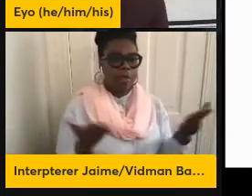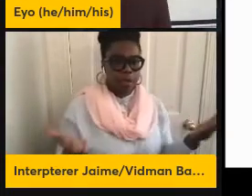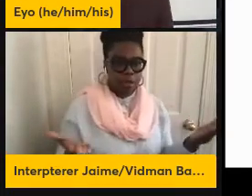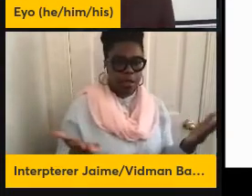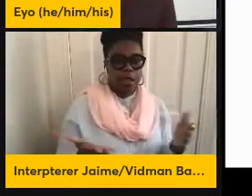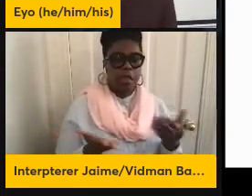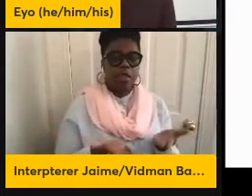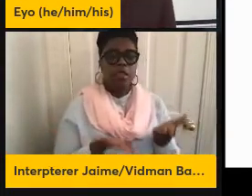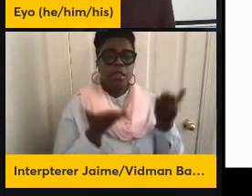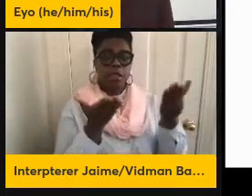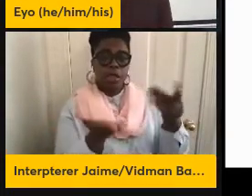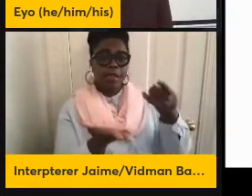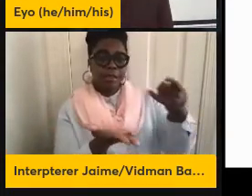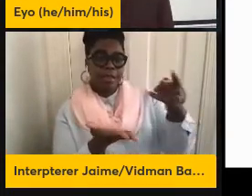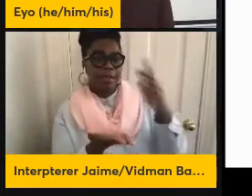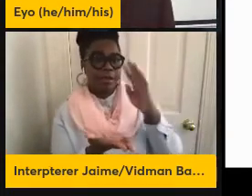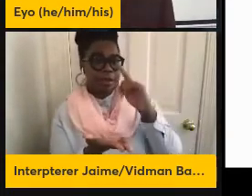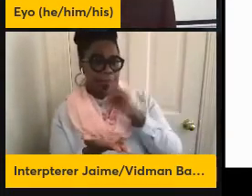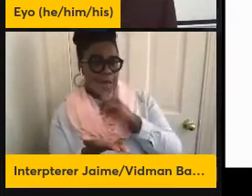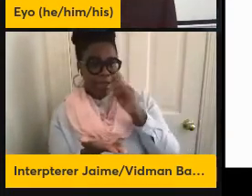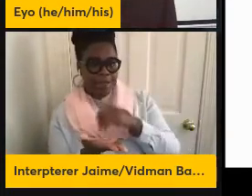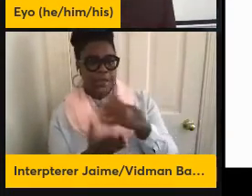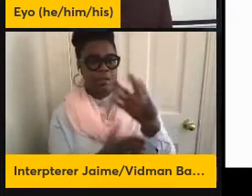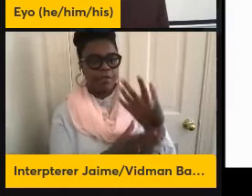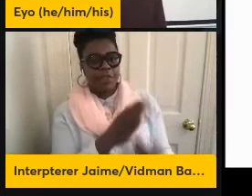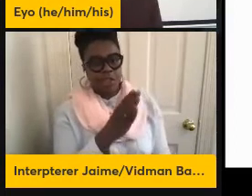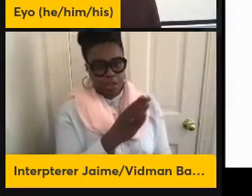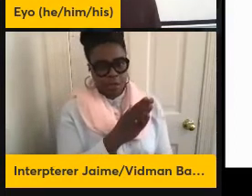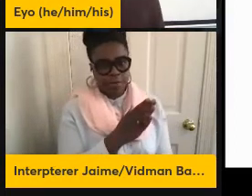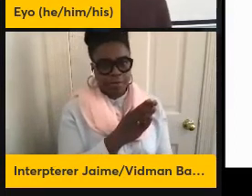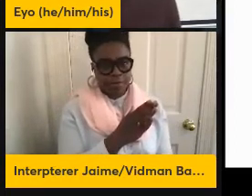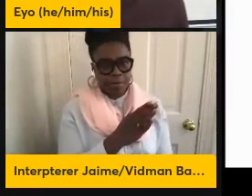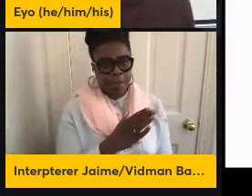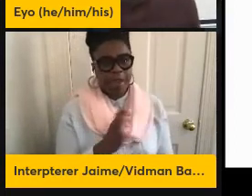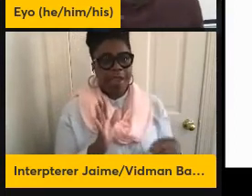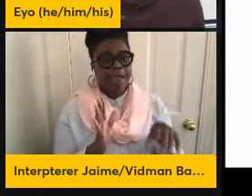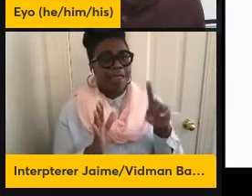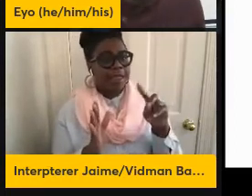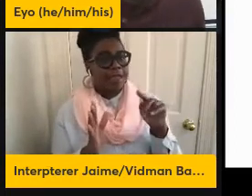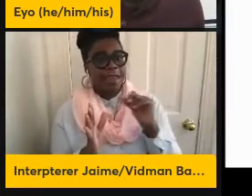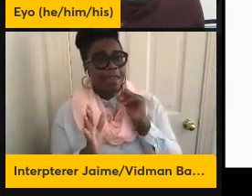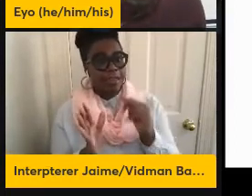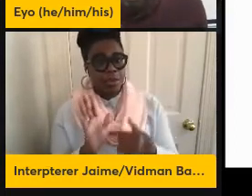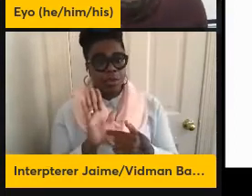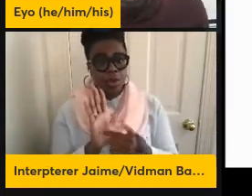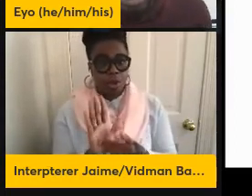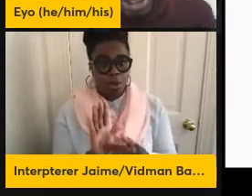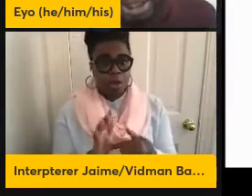these mice are actually deficient. I don't show you the data here. But we actually look at this in females, and we don't see